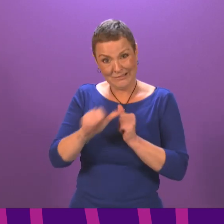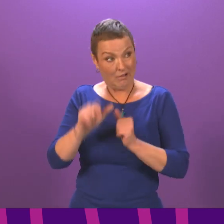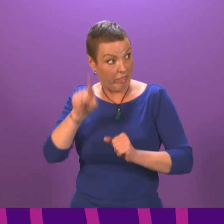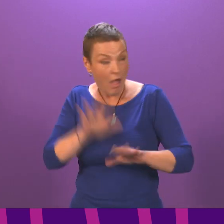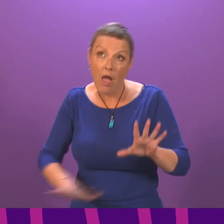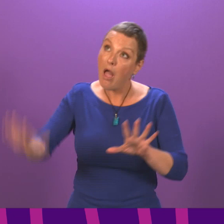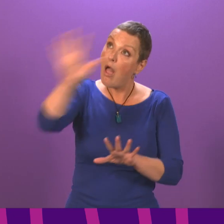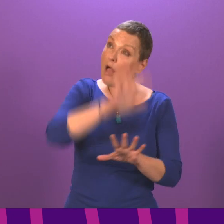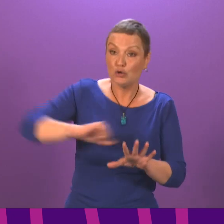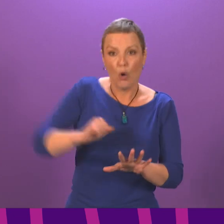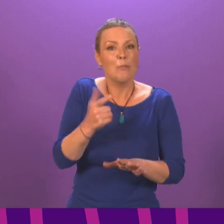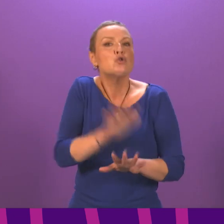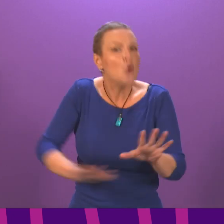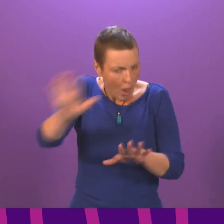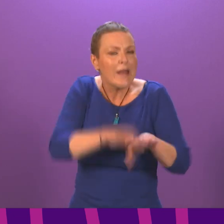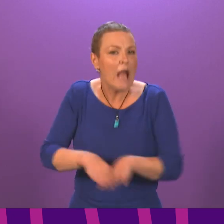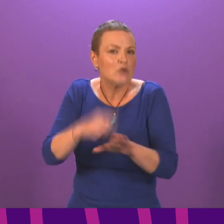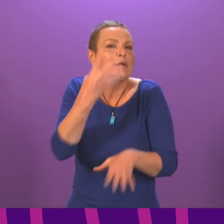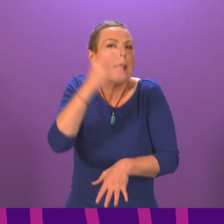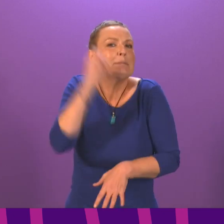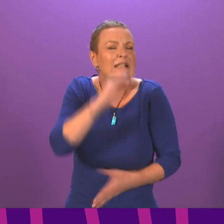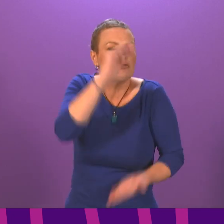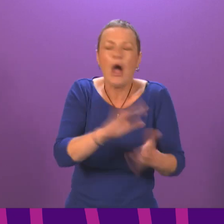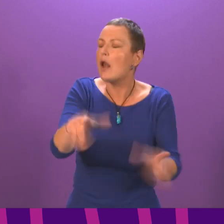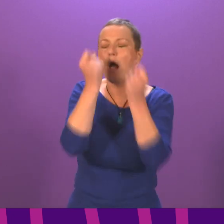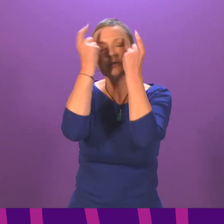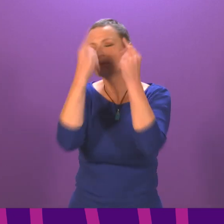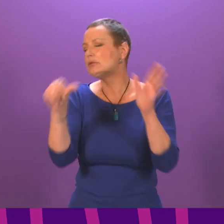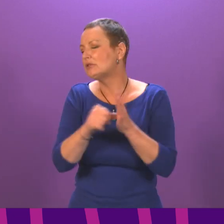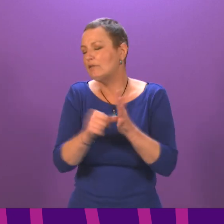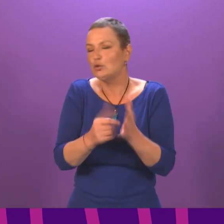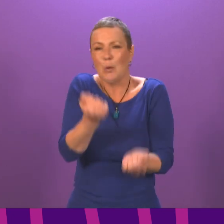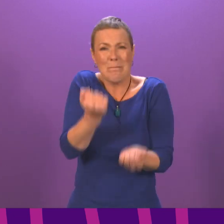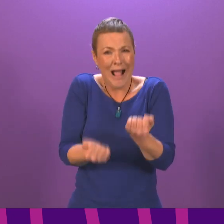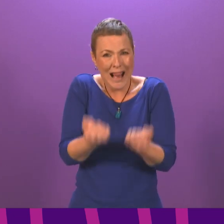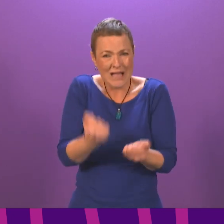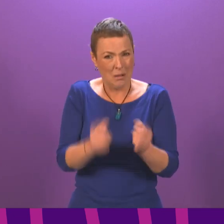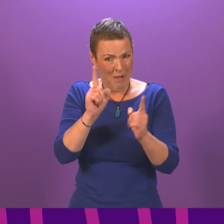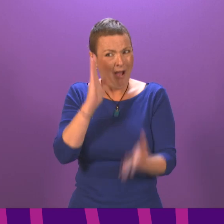I understand that it is difficult to get the balance right, but this is having a significant